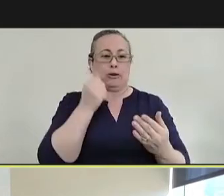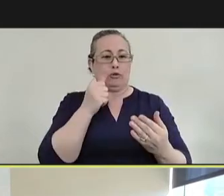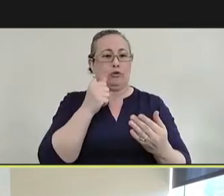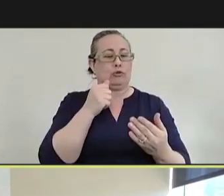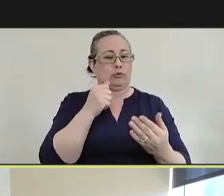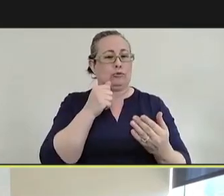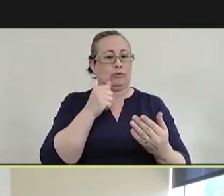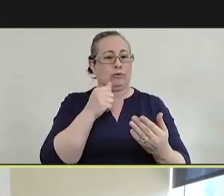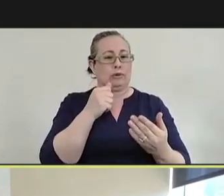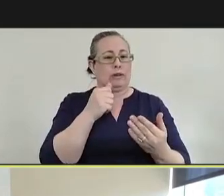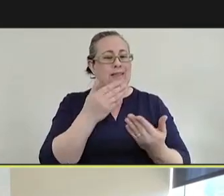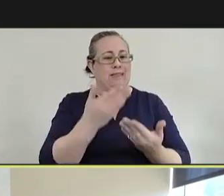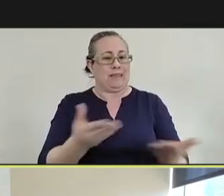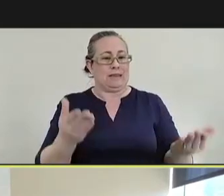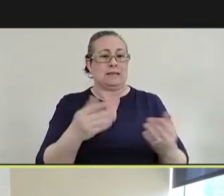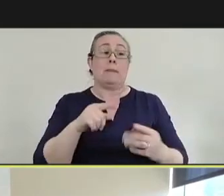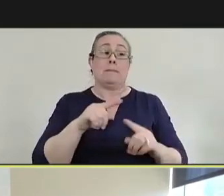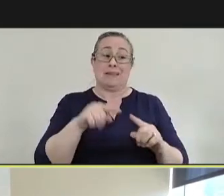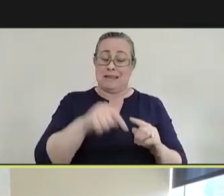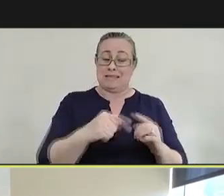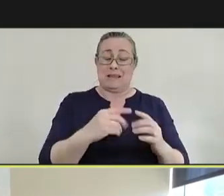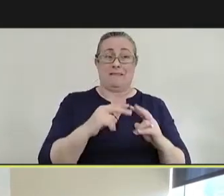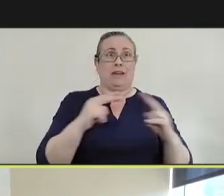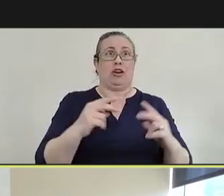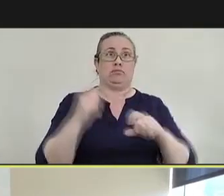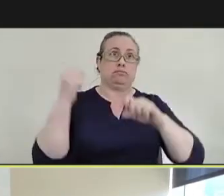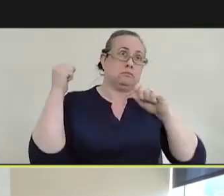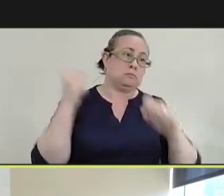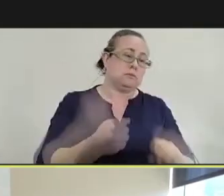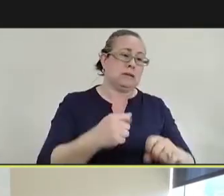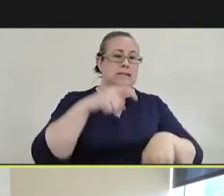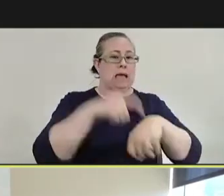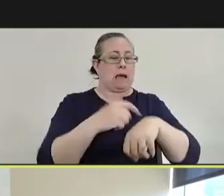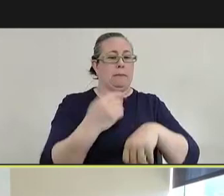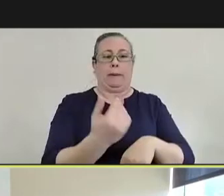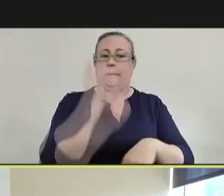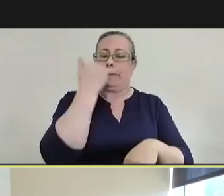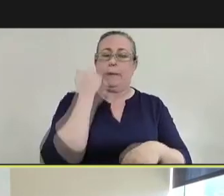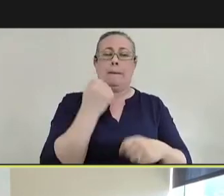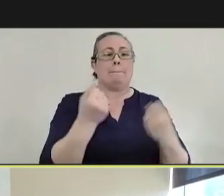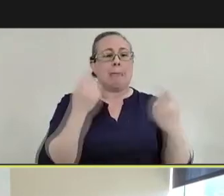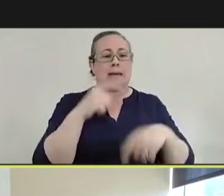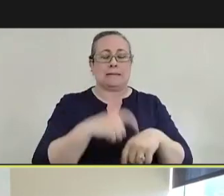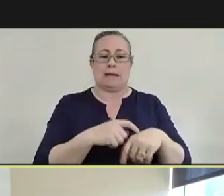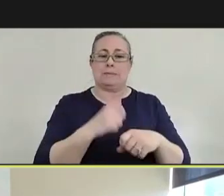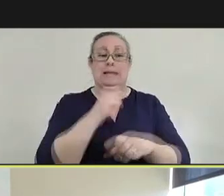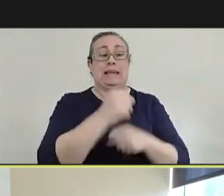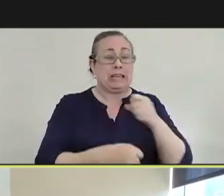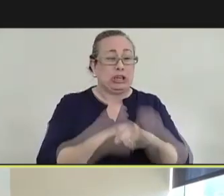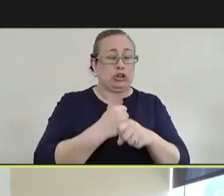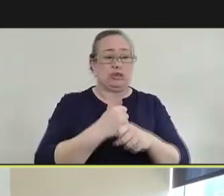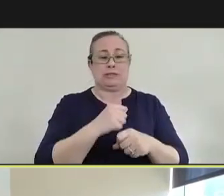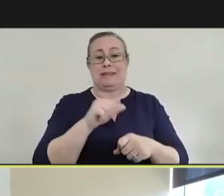this is an incredibly time consuming effort that often takes years, decades to be successful. As